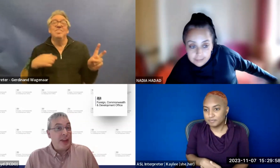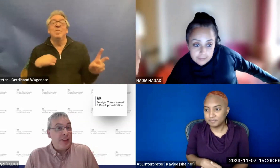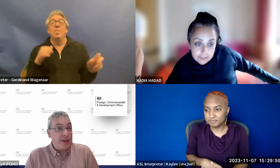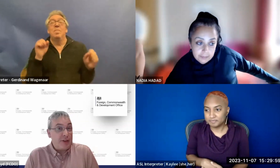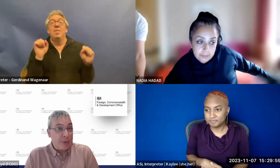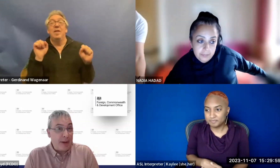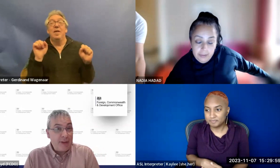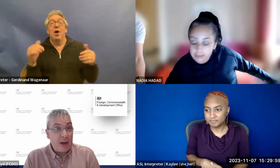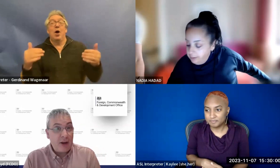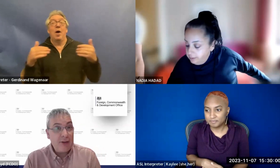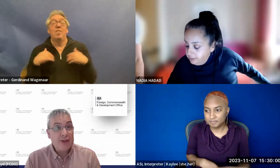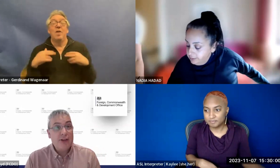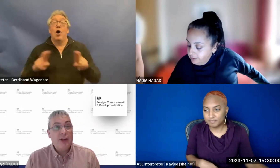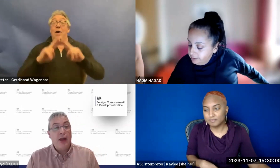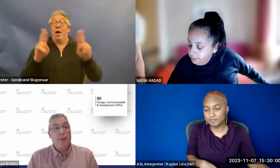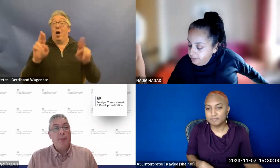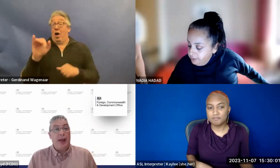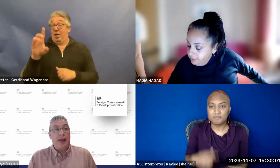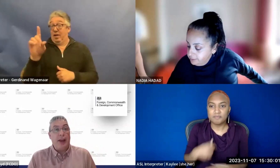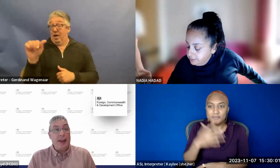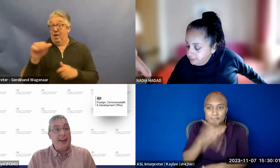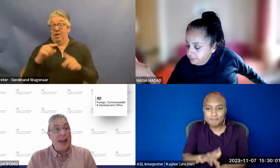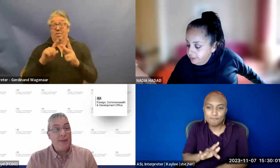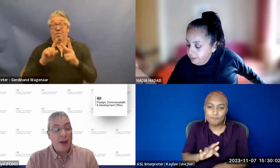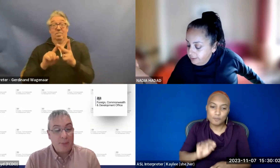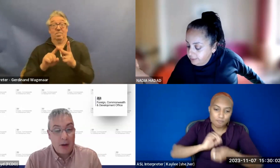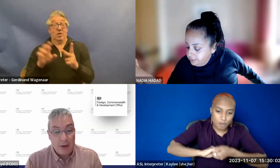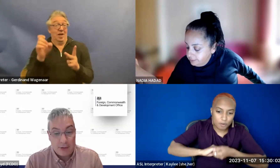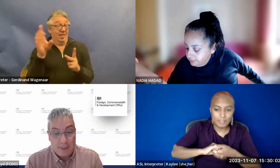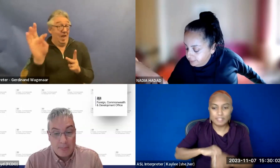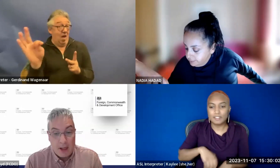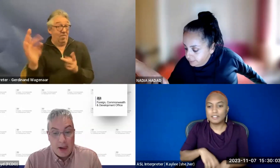like the International Disability Alliance and EDF as partners.